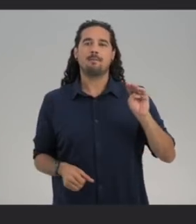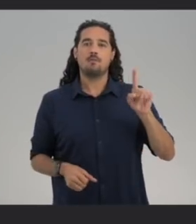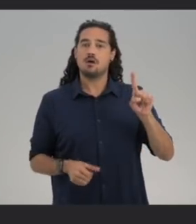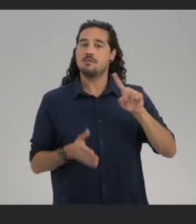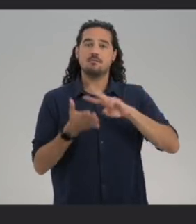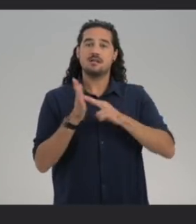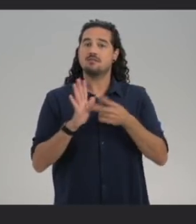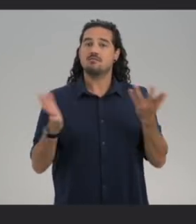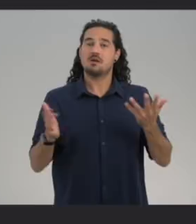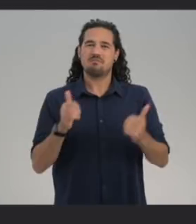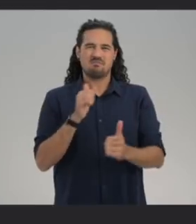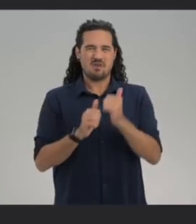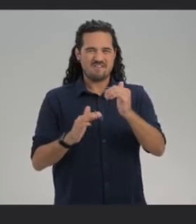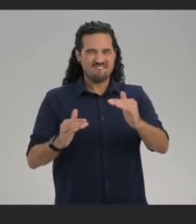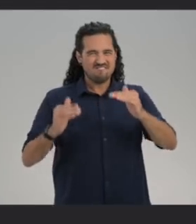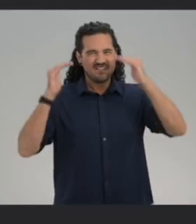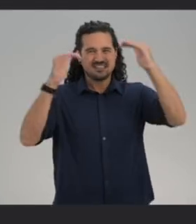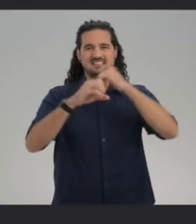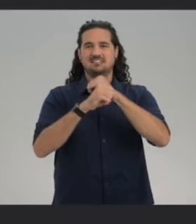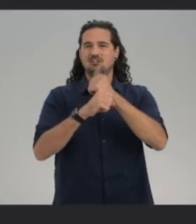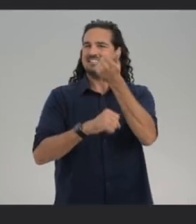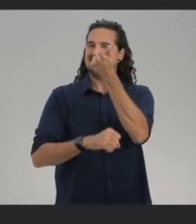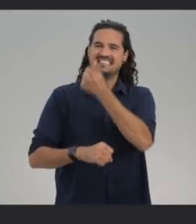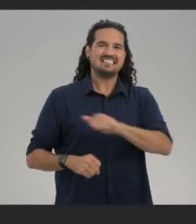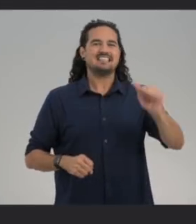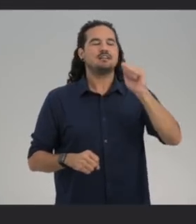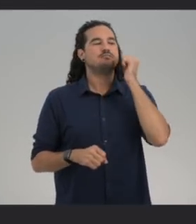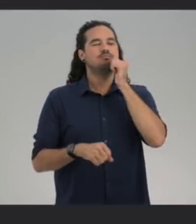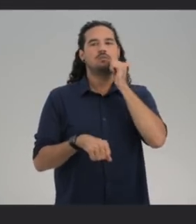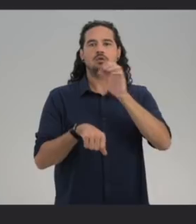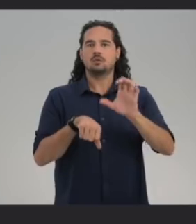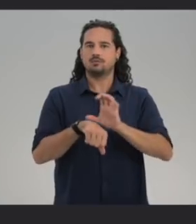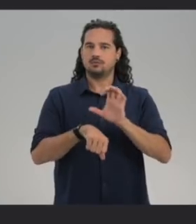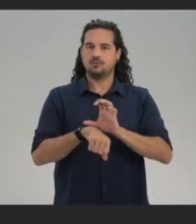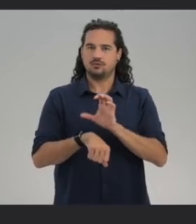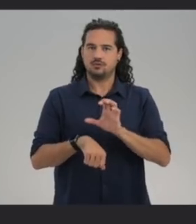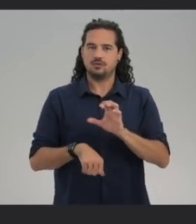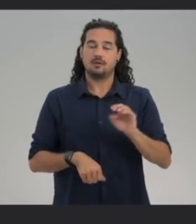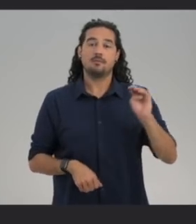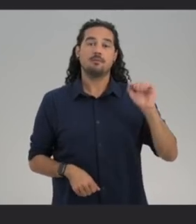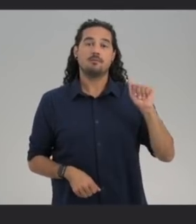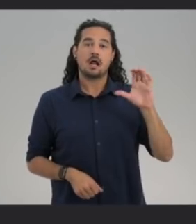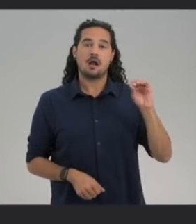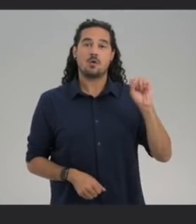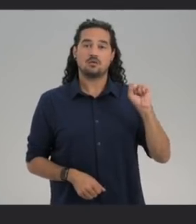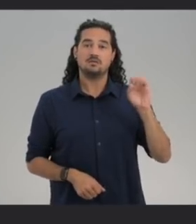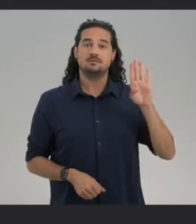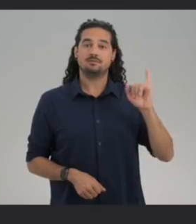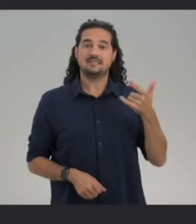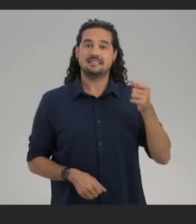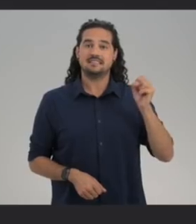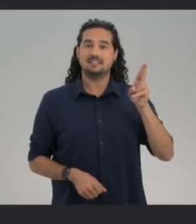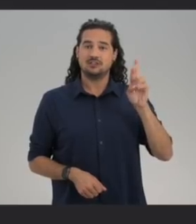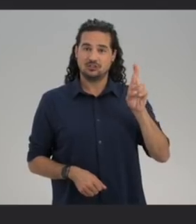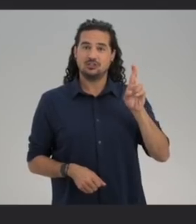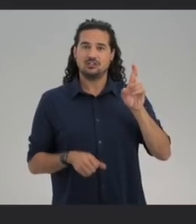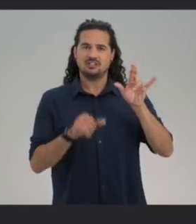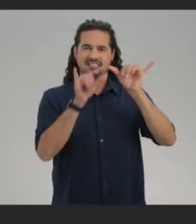giving you the most advanced security of any personal computer. MacOS Big Sur is engineered, down to its core,